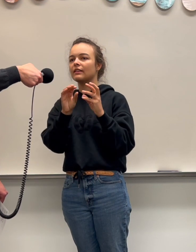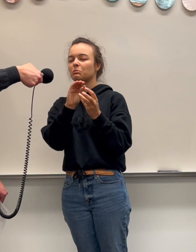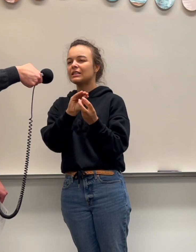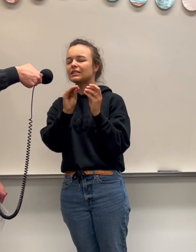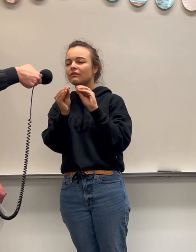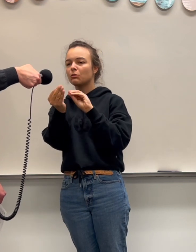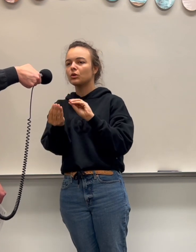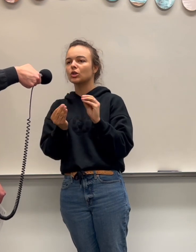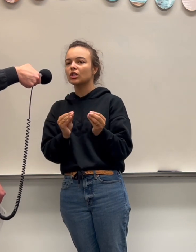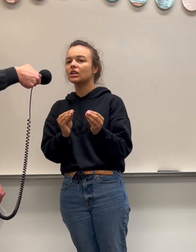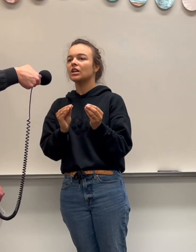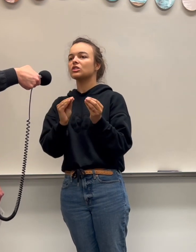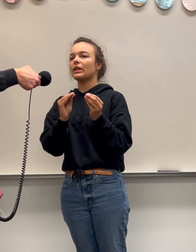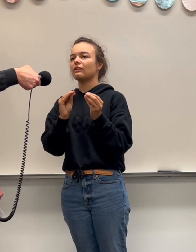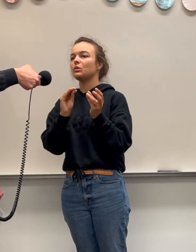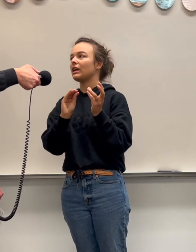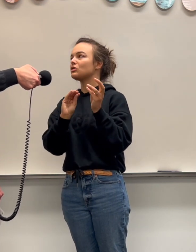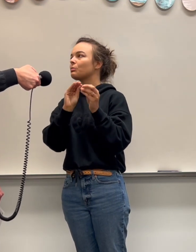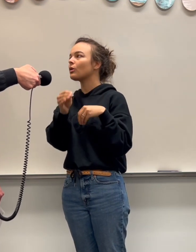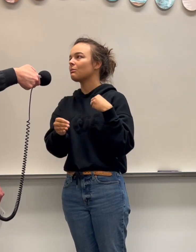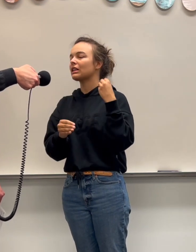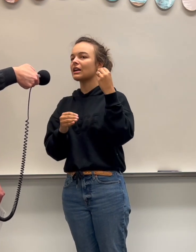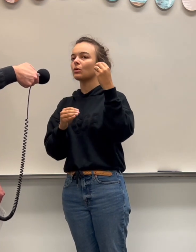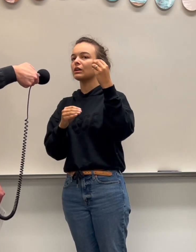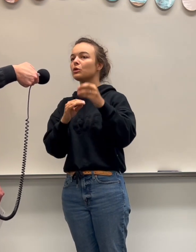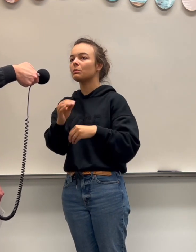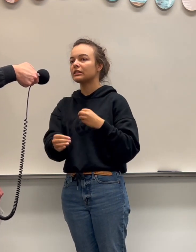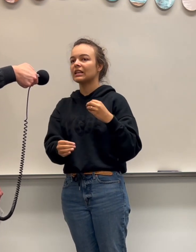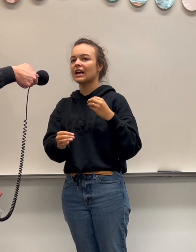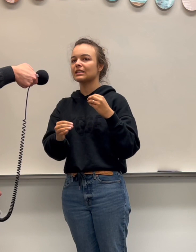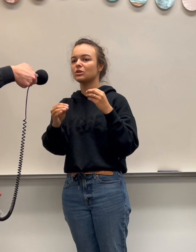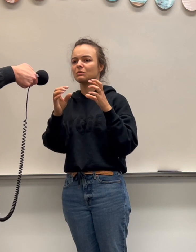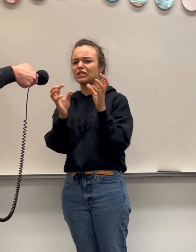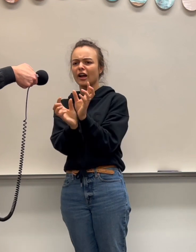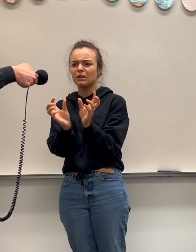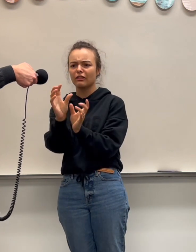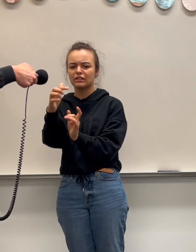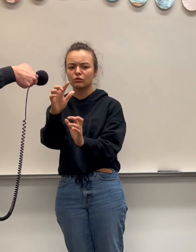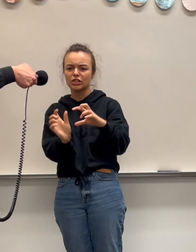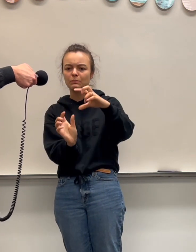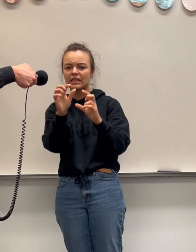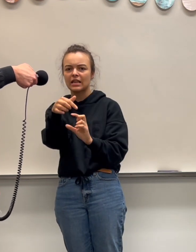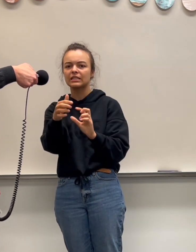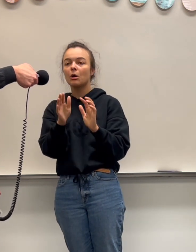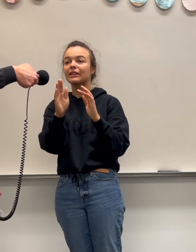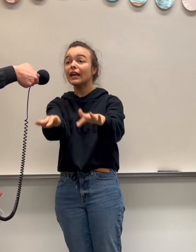the way that the pieces of the computer look so like if you went into a programming class or a computer building class they would just be talking about these little shapes and things but